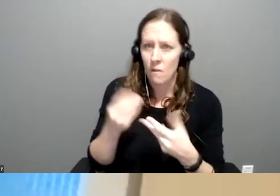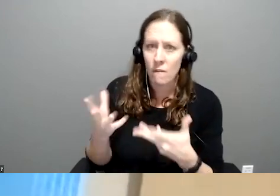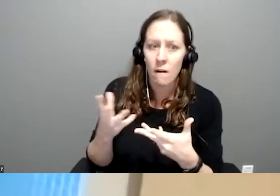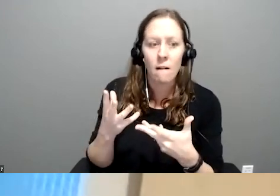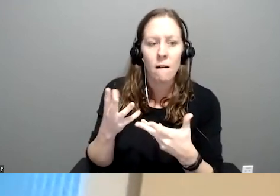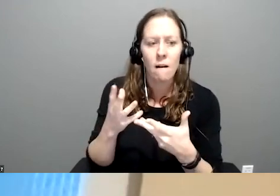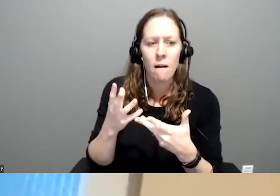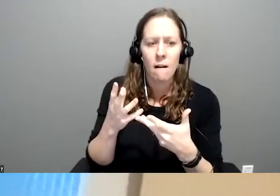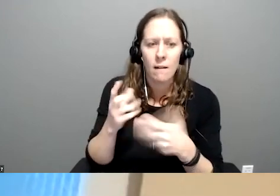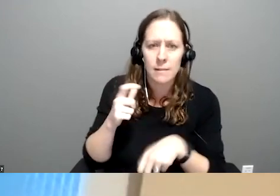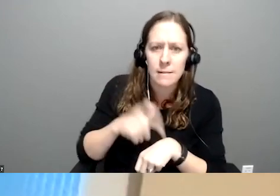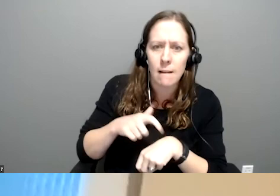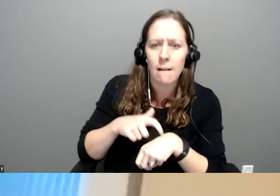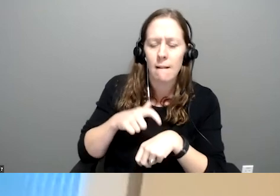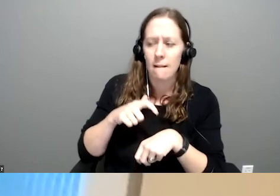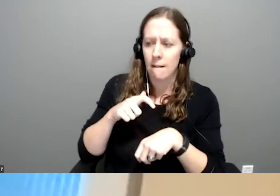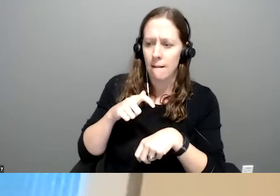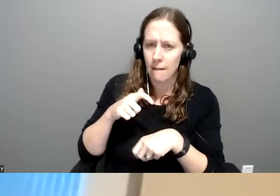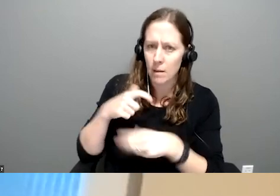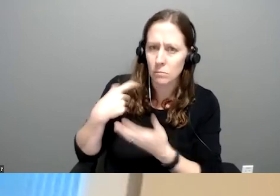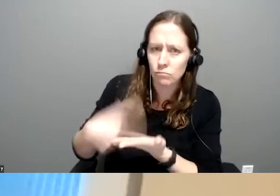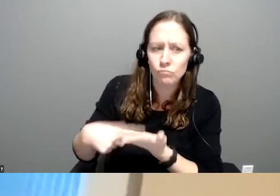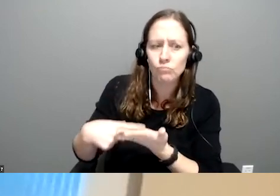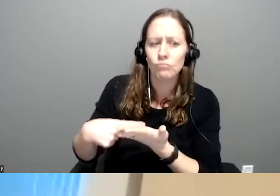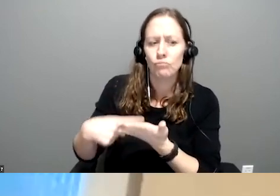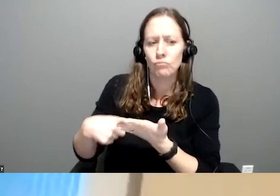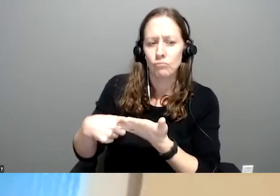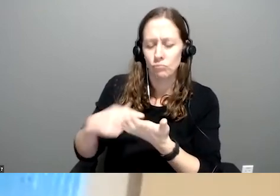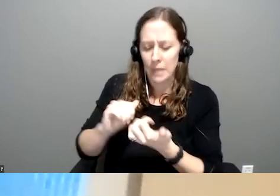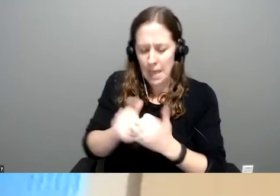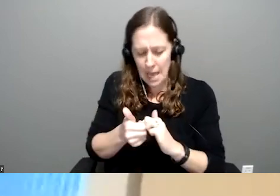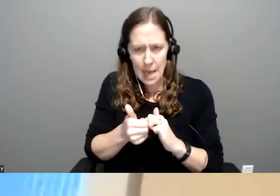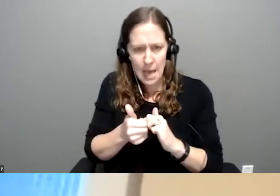to discuss how to connect and support people with disabilities better.